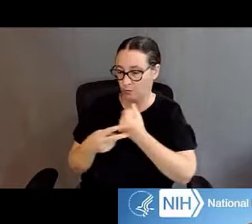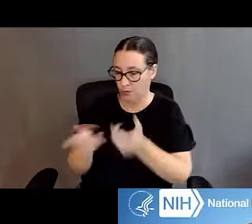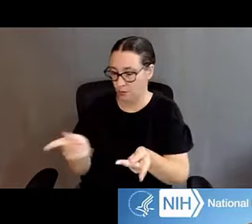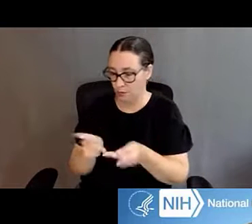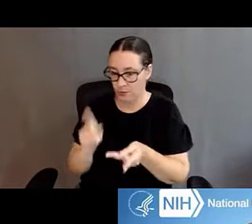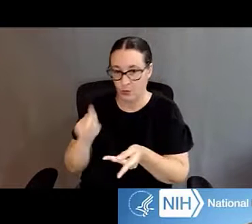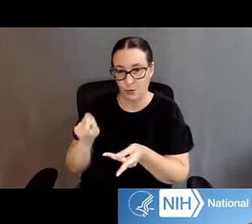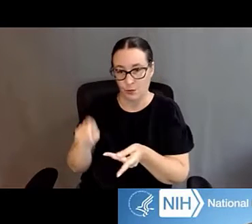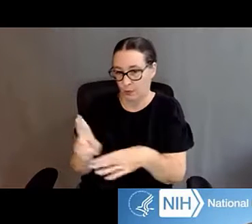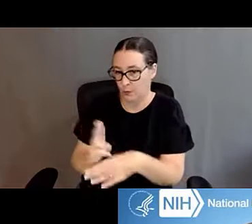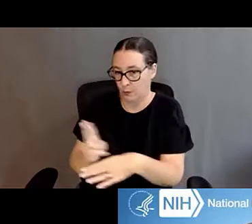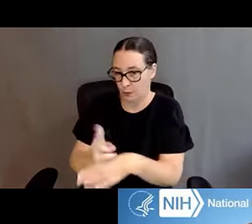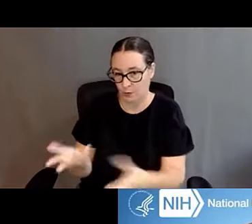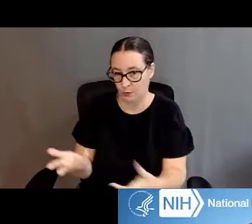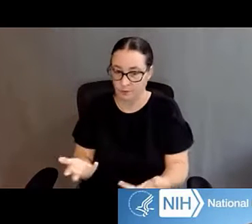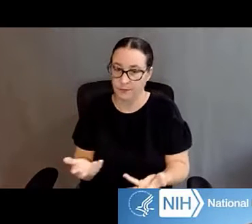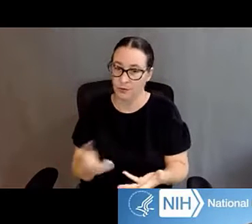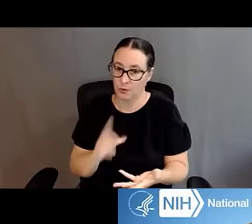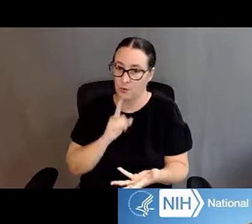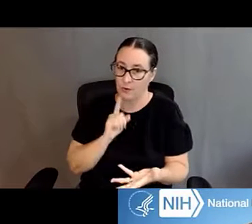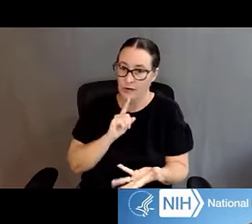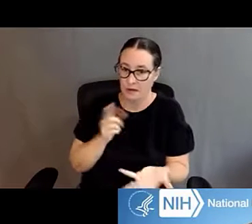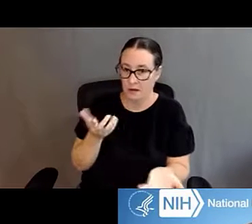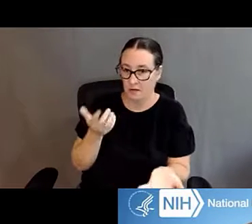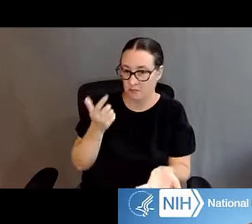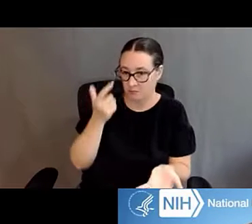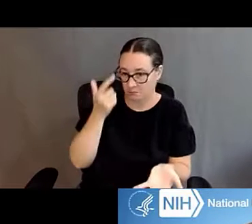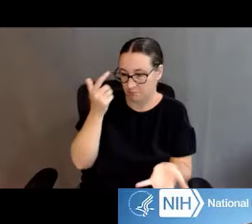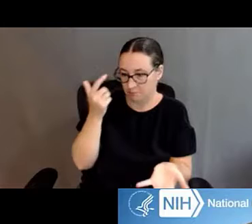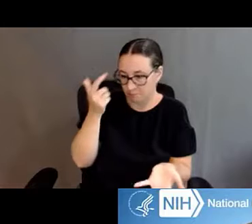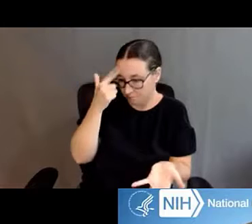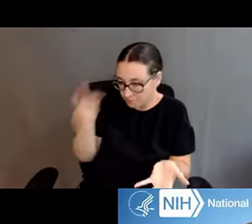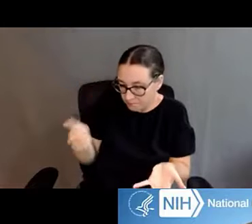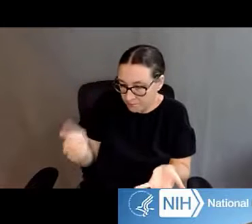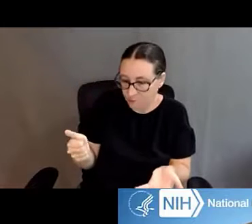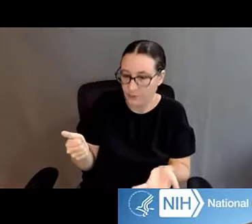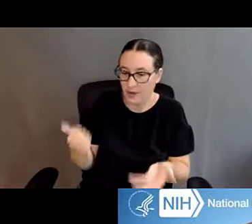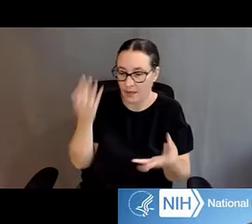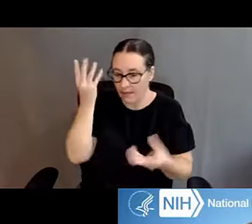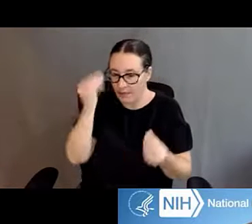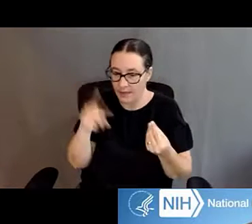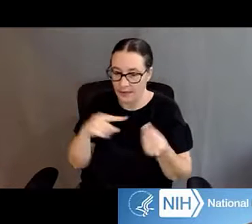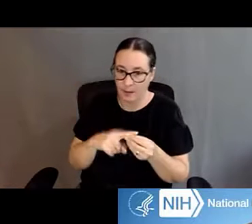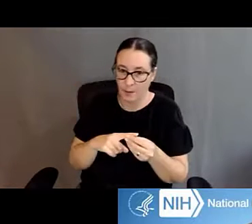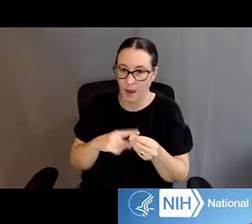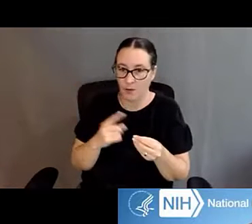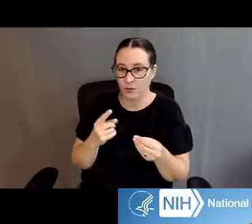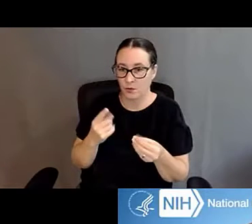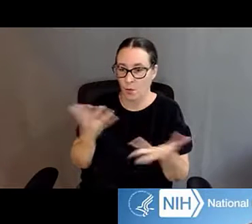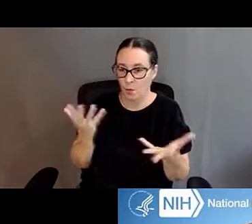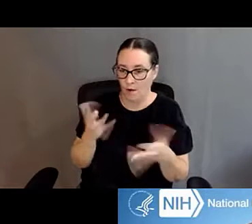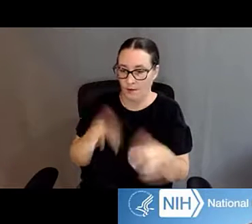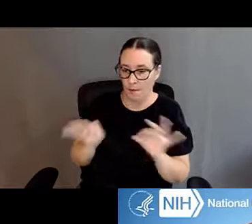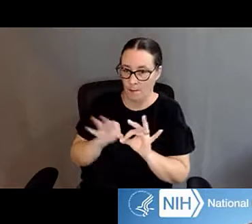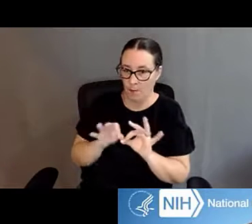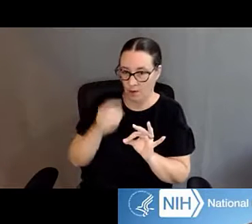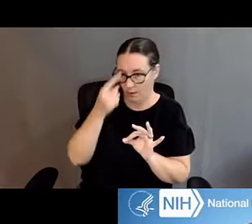so it really comes down to the investigators thinking about the considerations, practical considerations that are important in selecting a repository